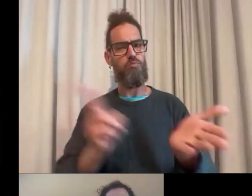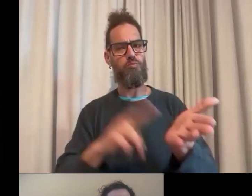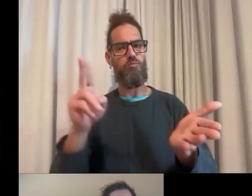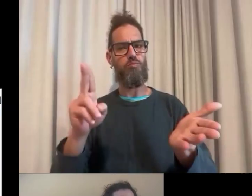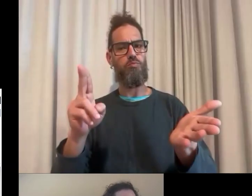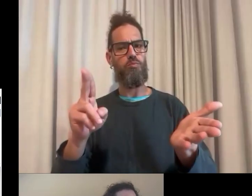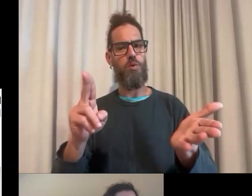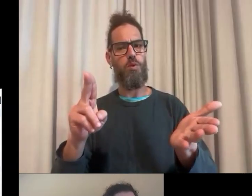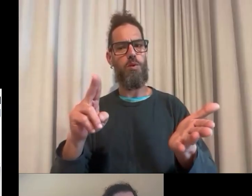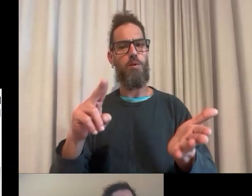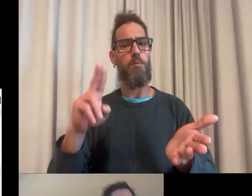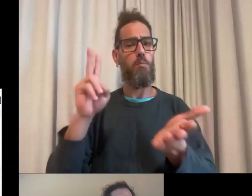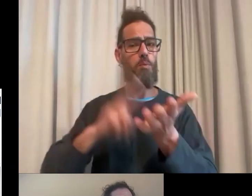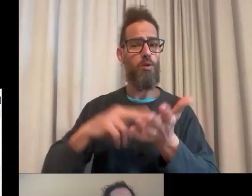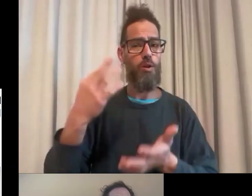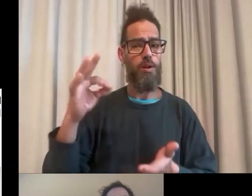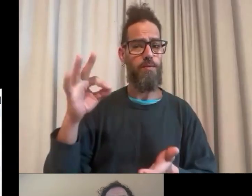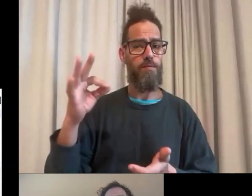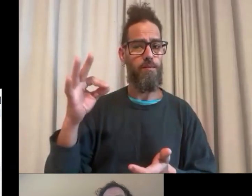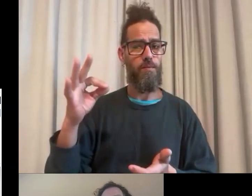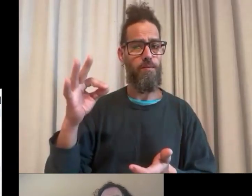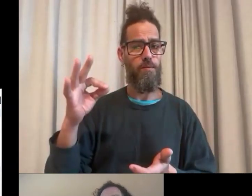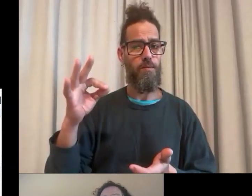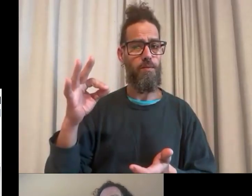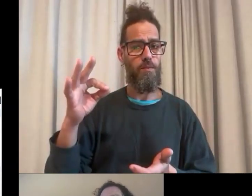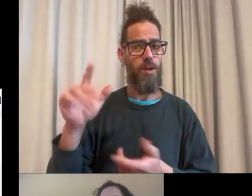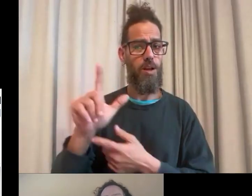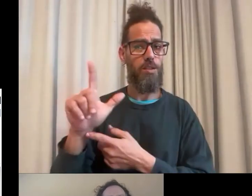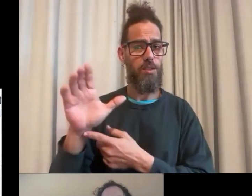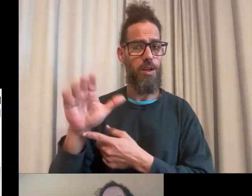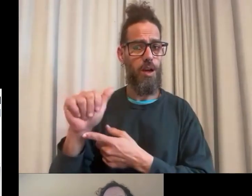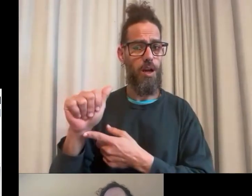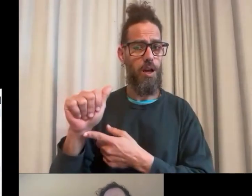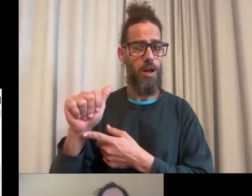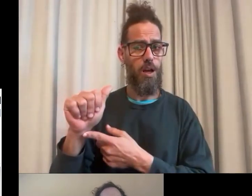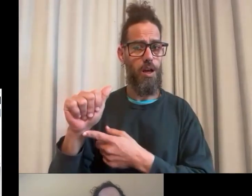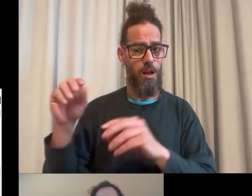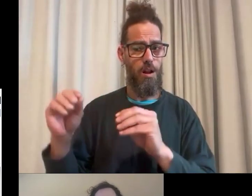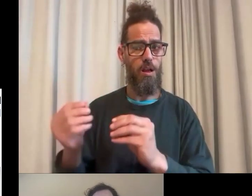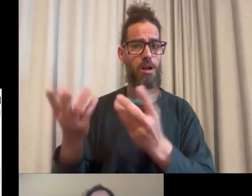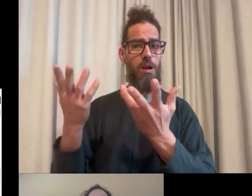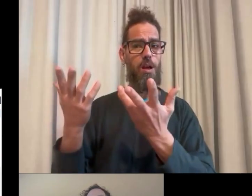And also, as the act demanded, Accessible Standards Canada was established. In the act, it was called CASDO.